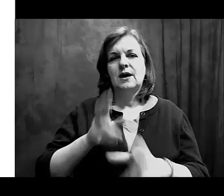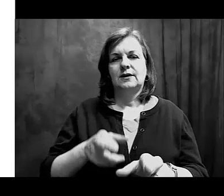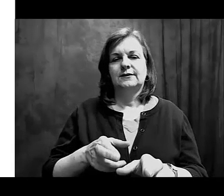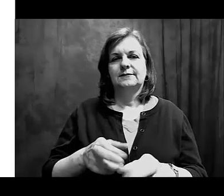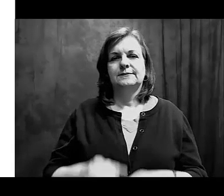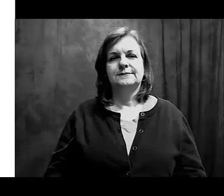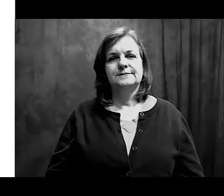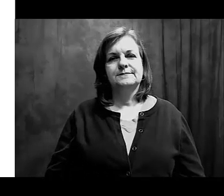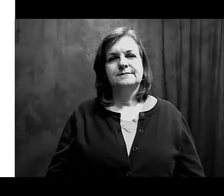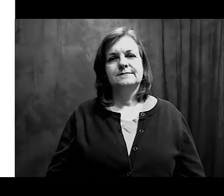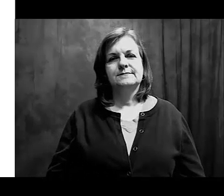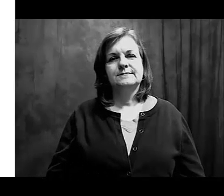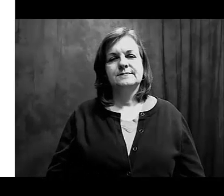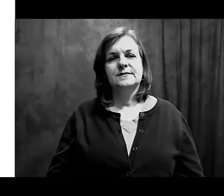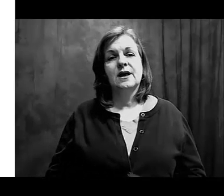so we see this sometimes